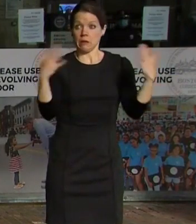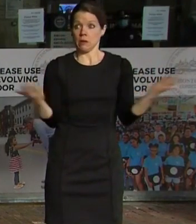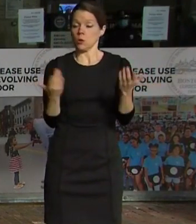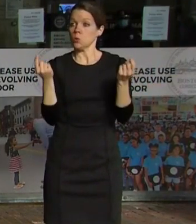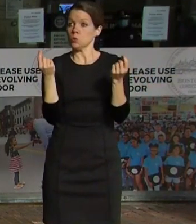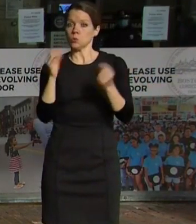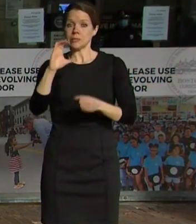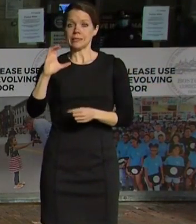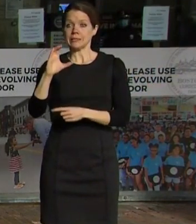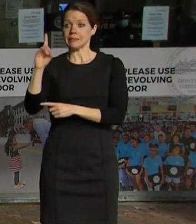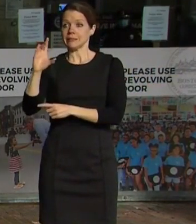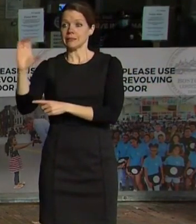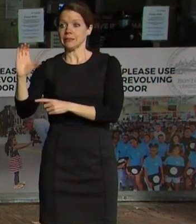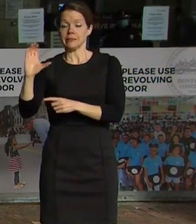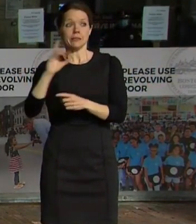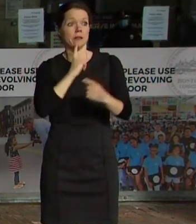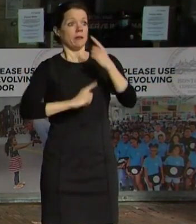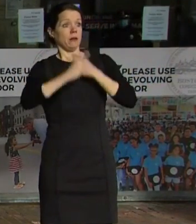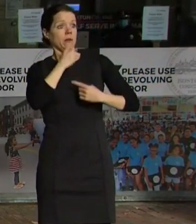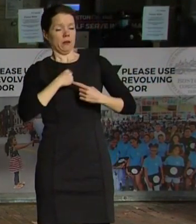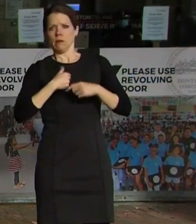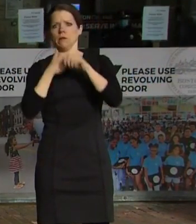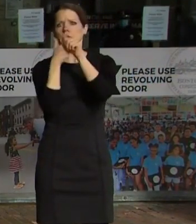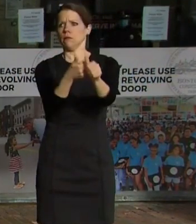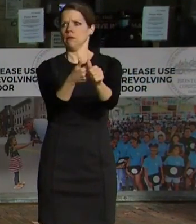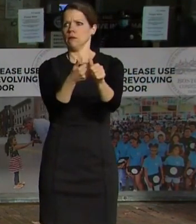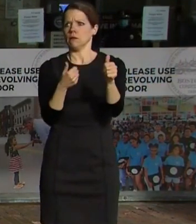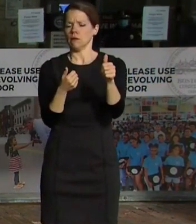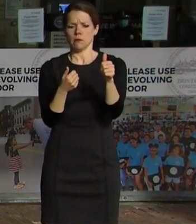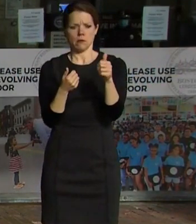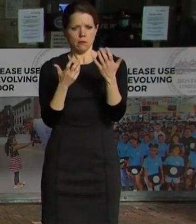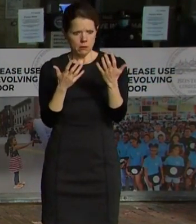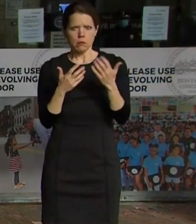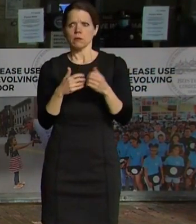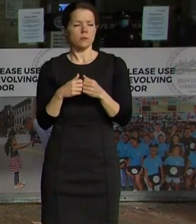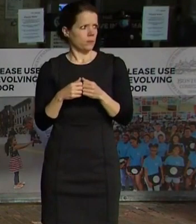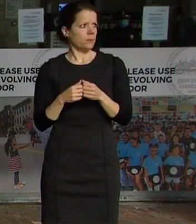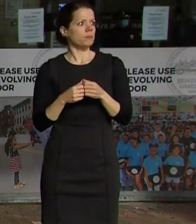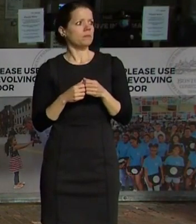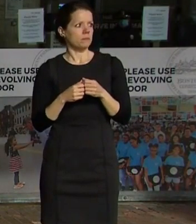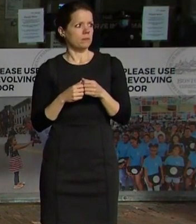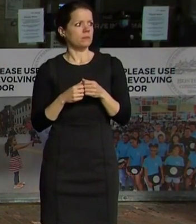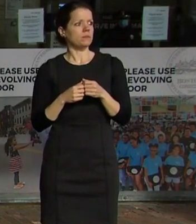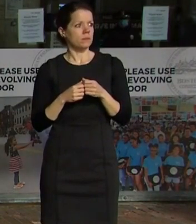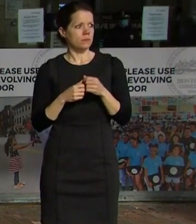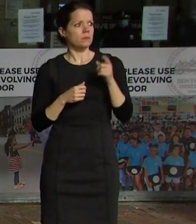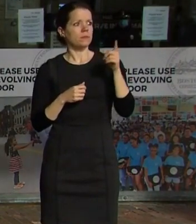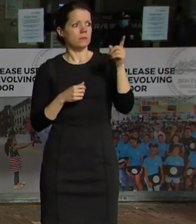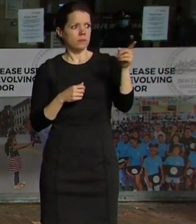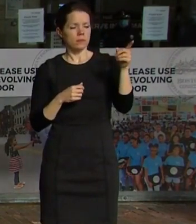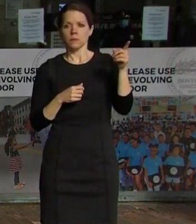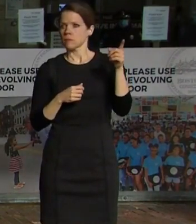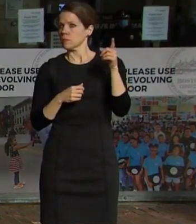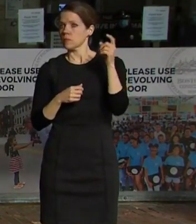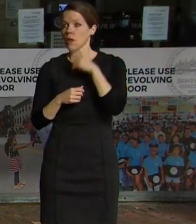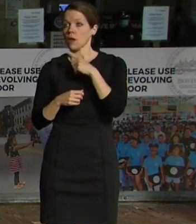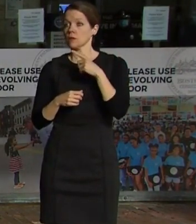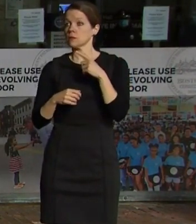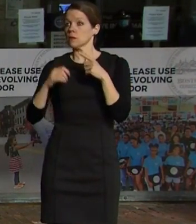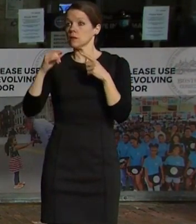GOD'S HANDS, BUT WHAT WE CAN DO IS MAKE SURE WE HAVE THE PROPER EQUIPMENT AND THAT WE ARE ALL ABIDING BY THE CDC GUIDANCE. ON HOW TO PROVIDE COVID-19 ON